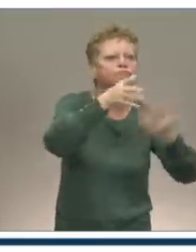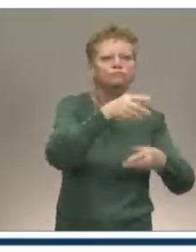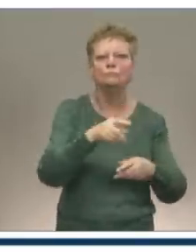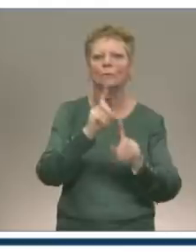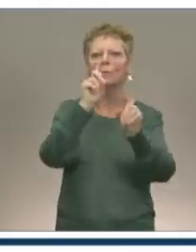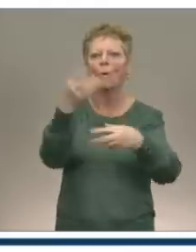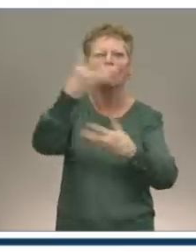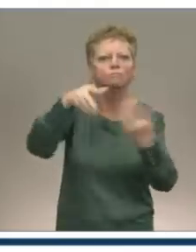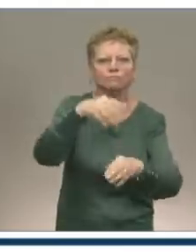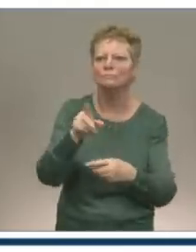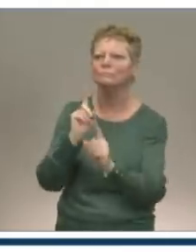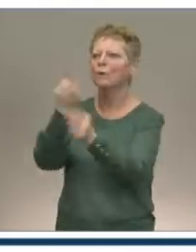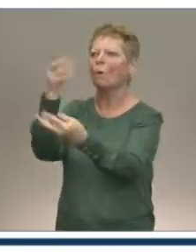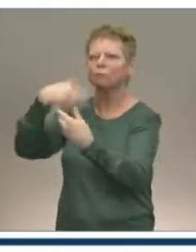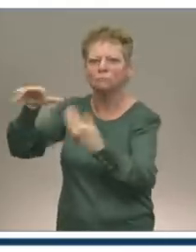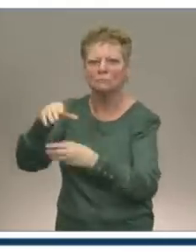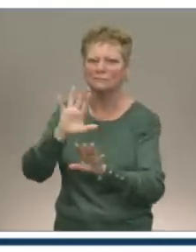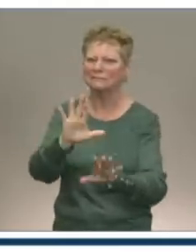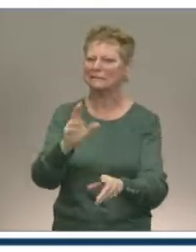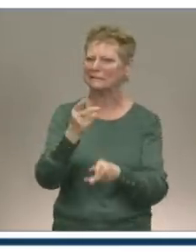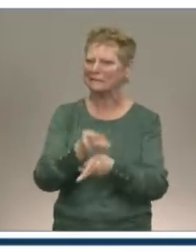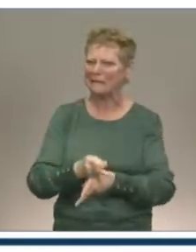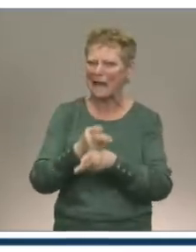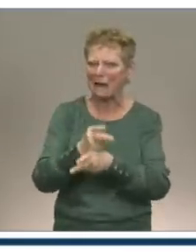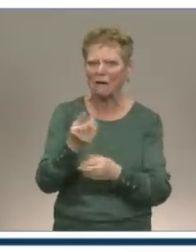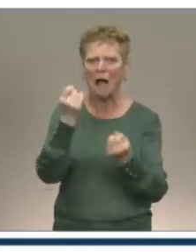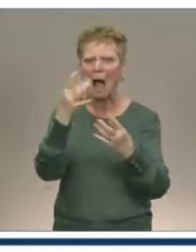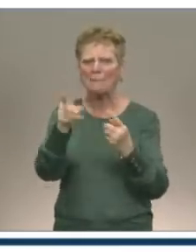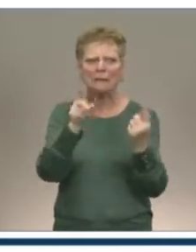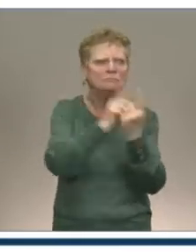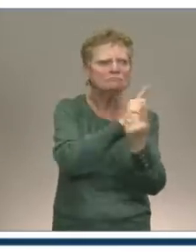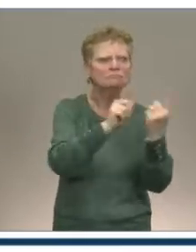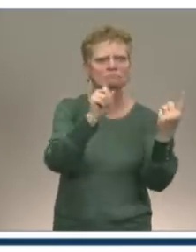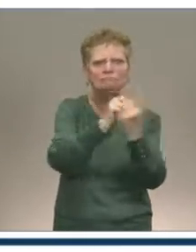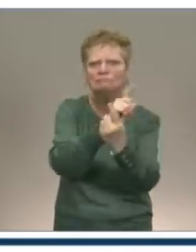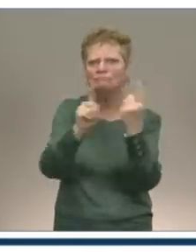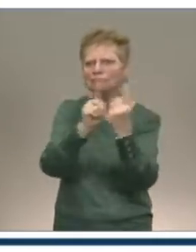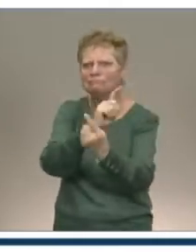contacts you have with people outside your immediate family and workplace